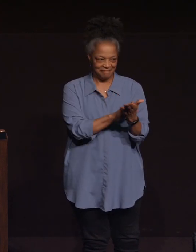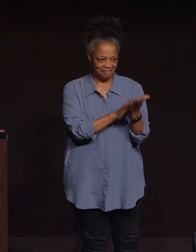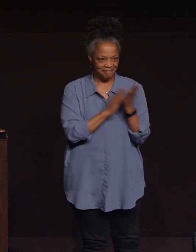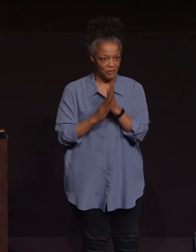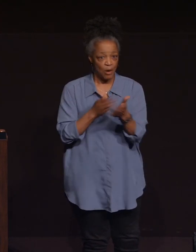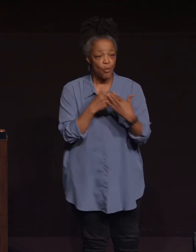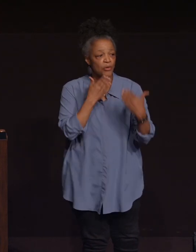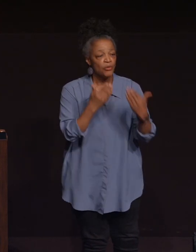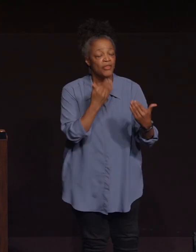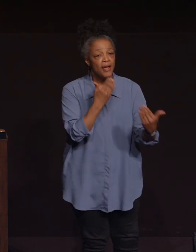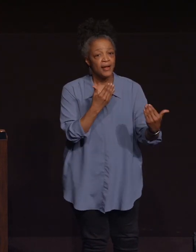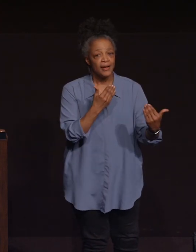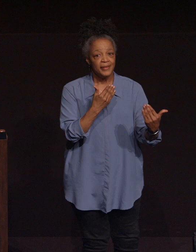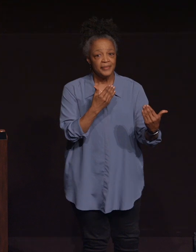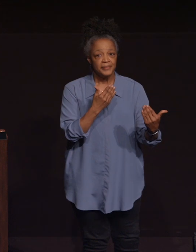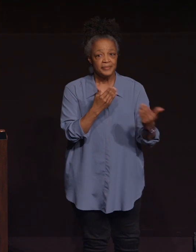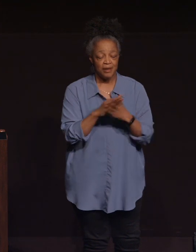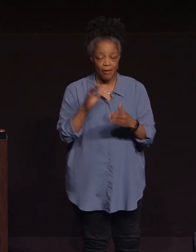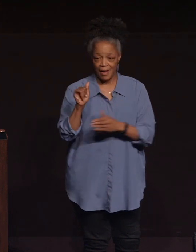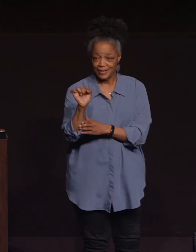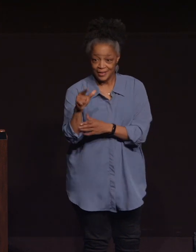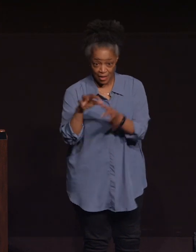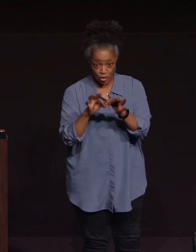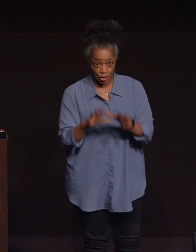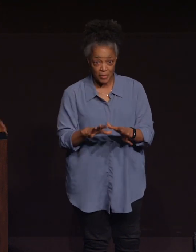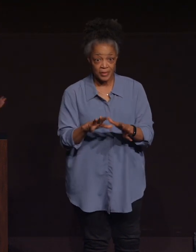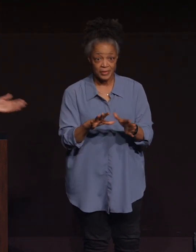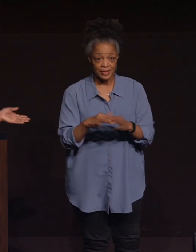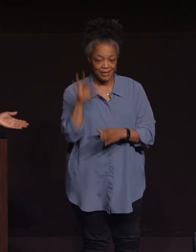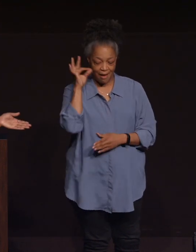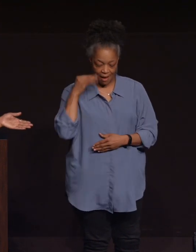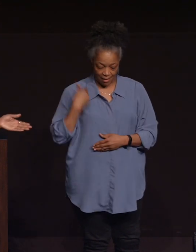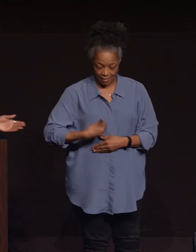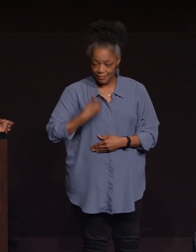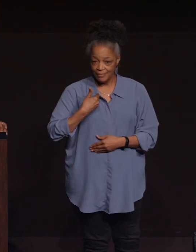I want to thank our ASL interpreters Kat, who is next